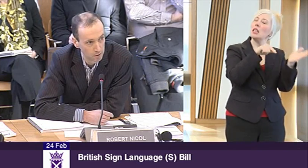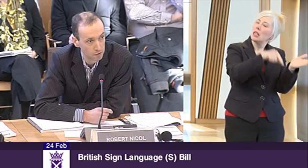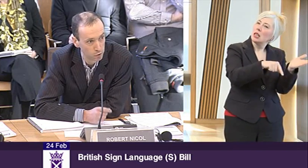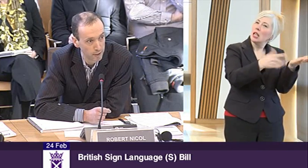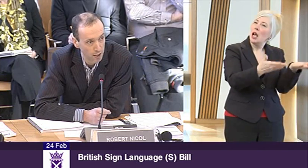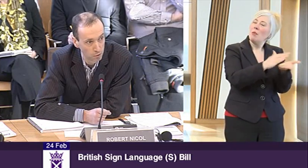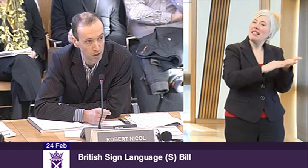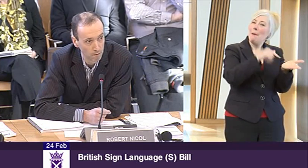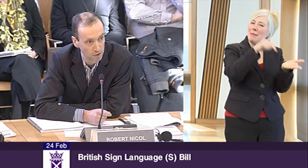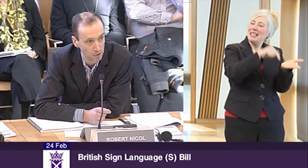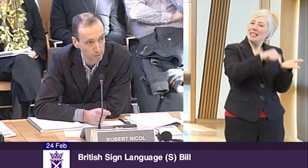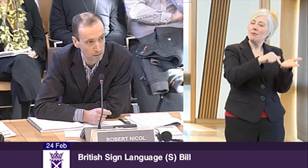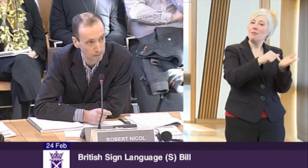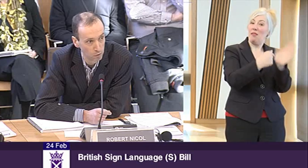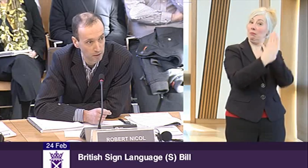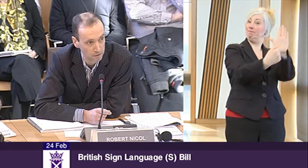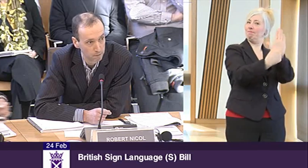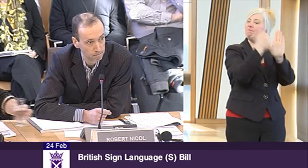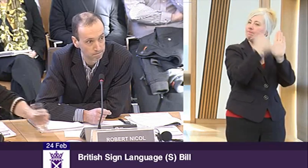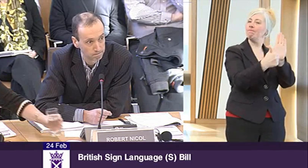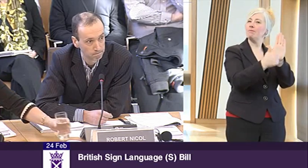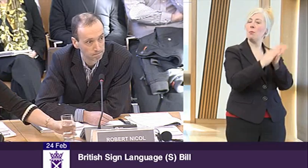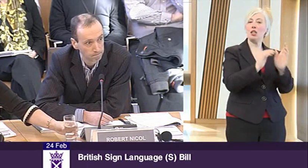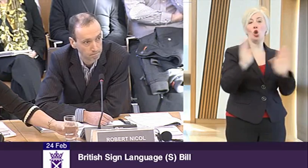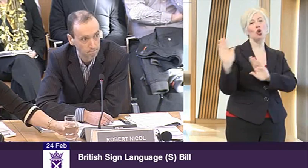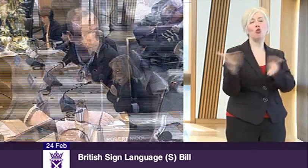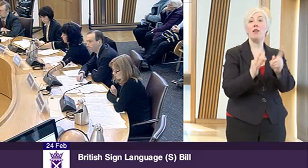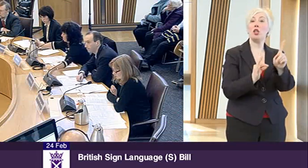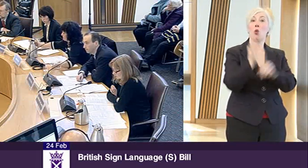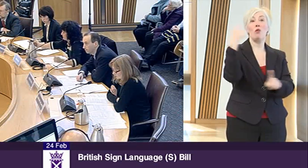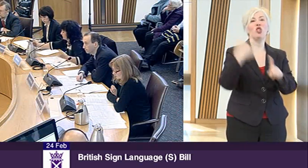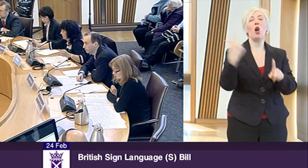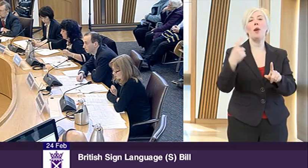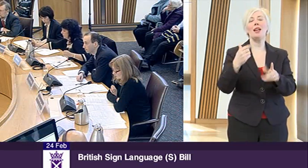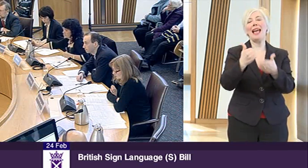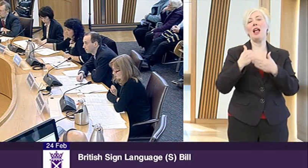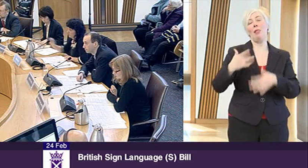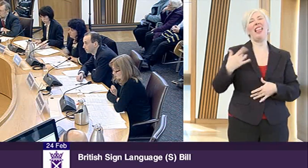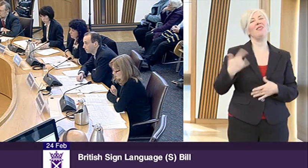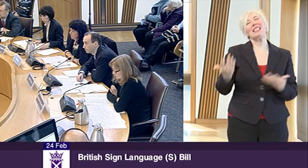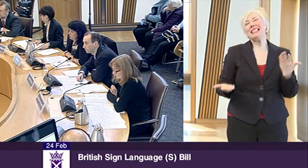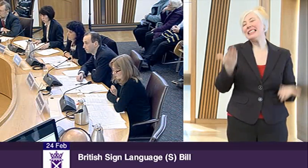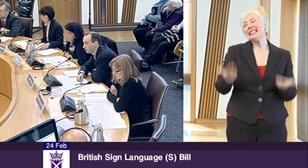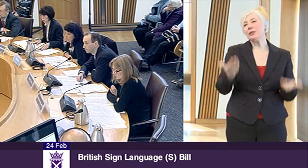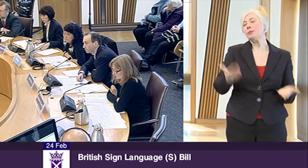not, in itself, necessarily lead to the services that would make a difference to people’s lives.